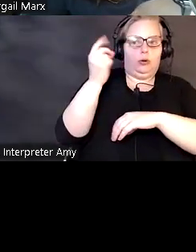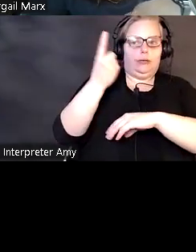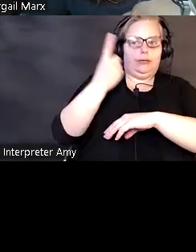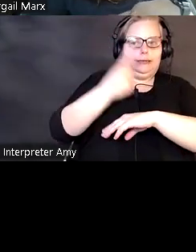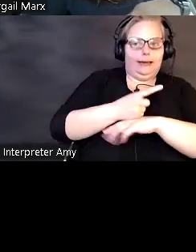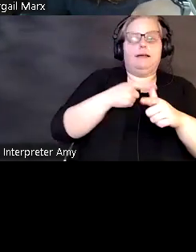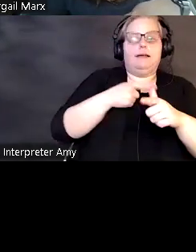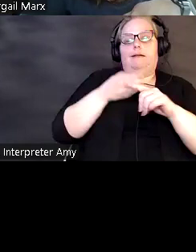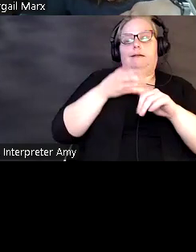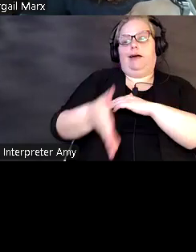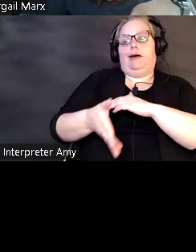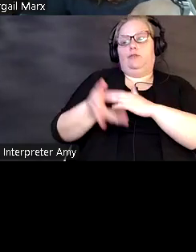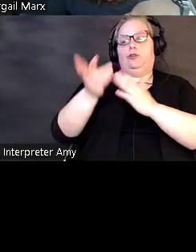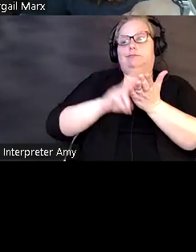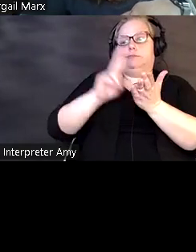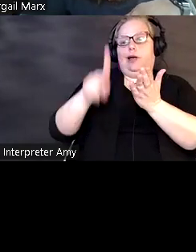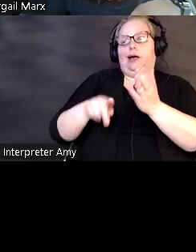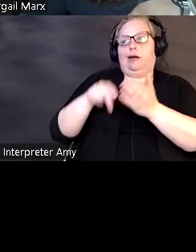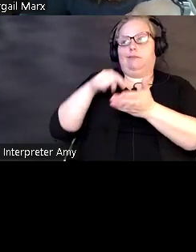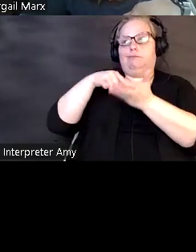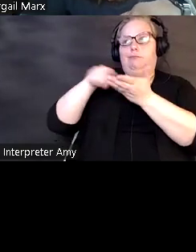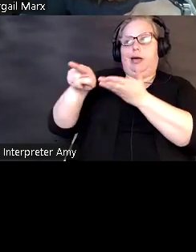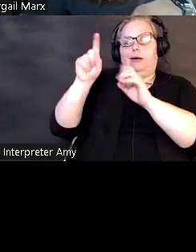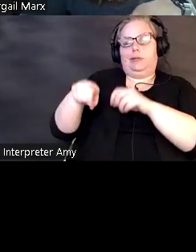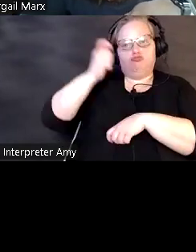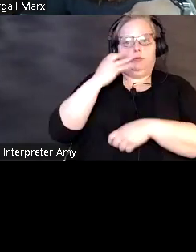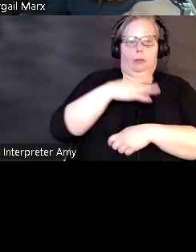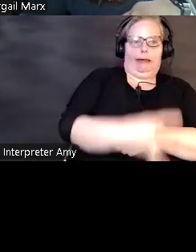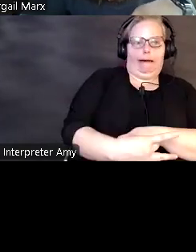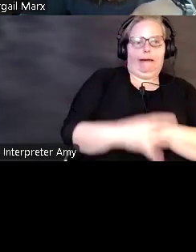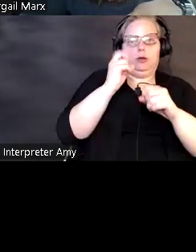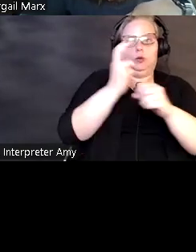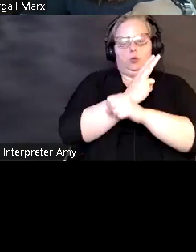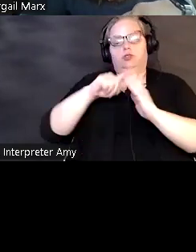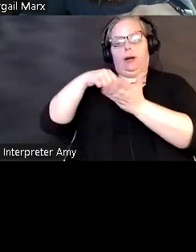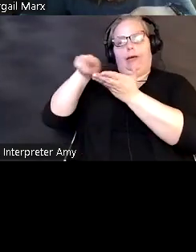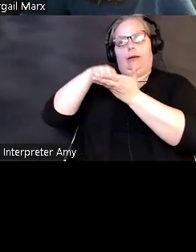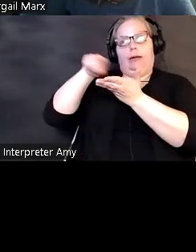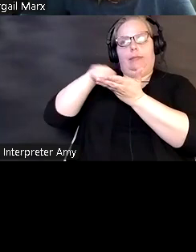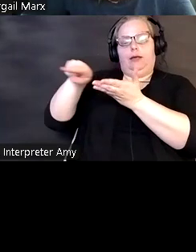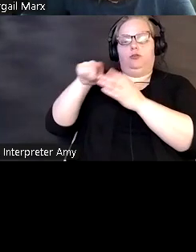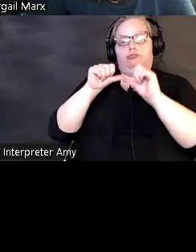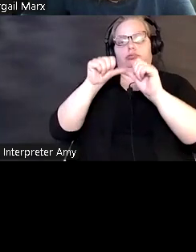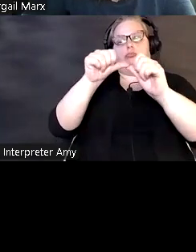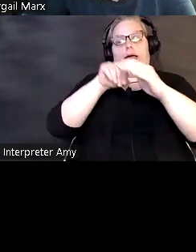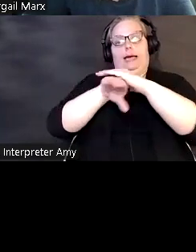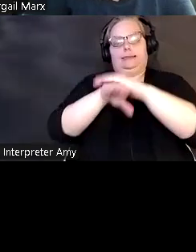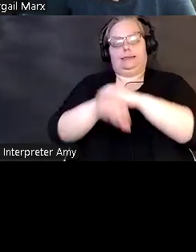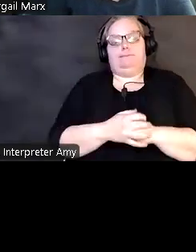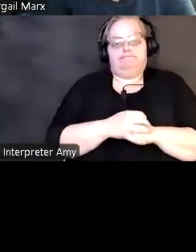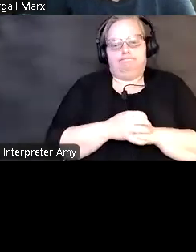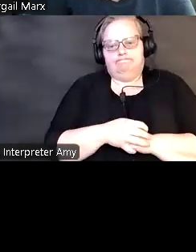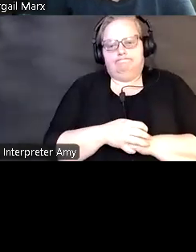and then if you like it and it's useful, then you would start paying to maintain access to it.